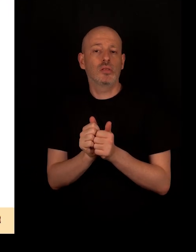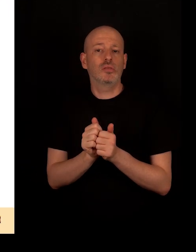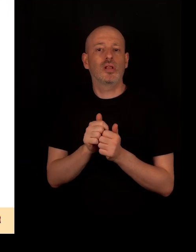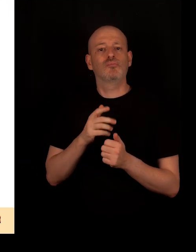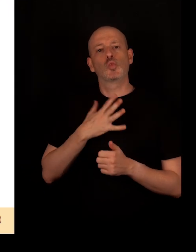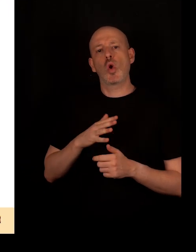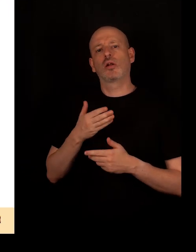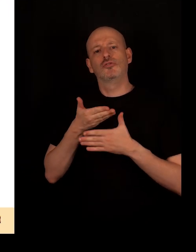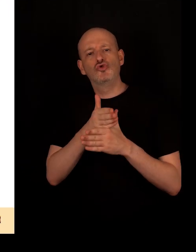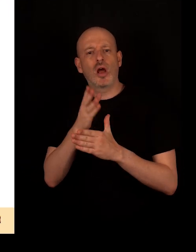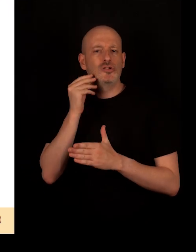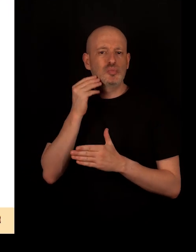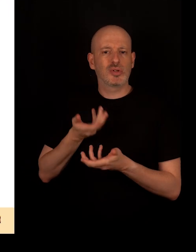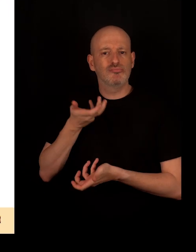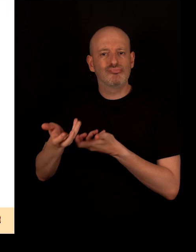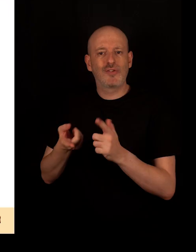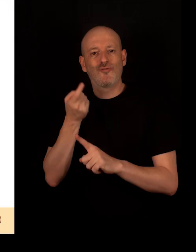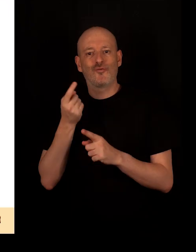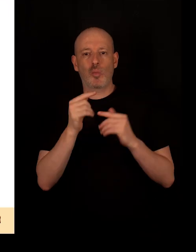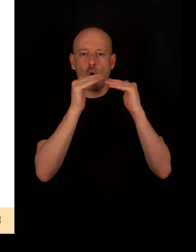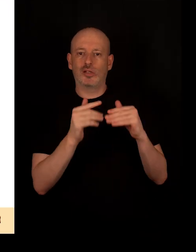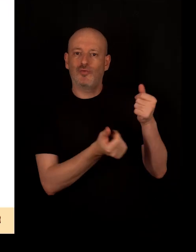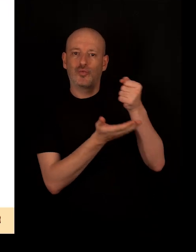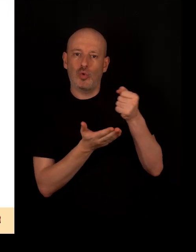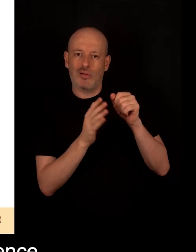if they want to share experience from a funded organisation with their audiences.